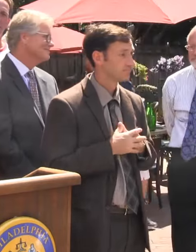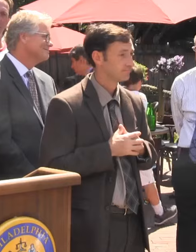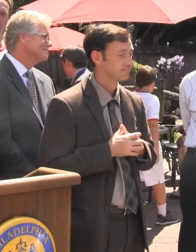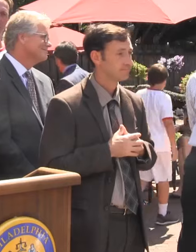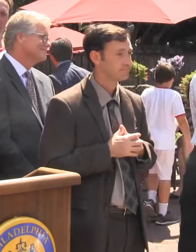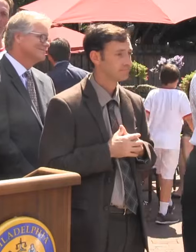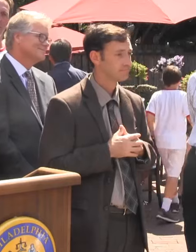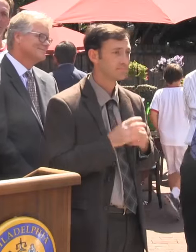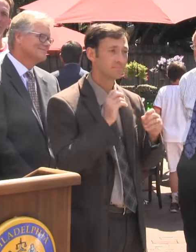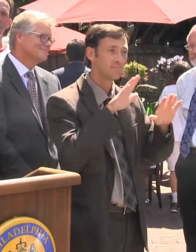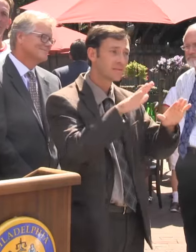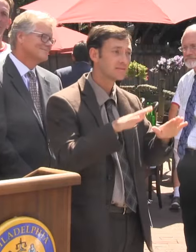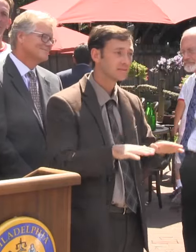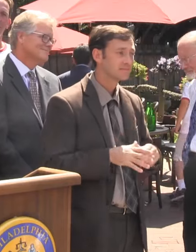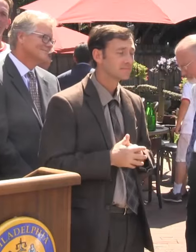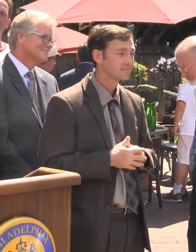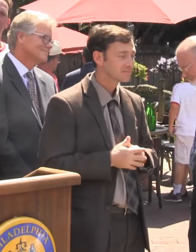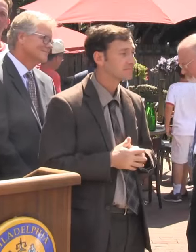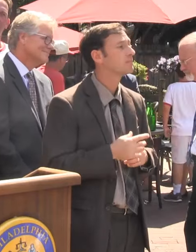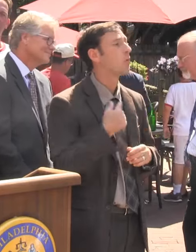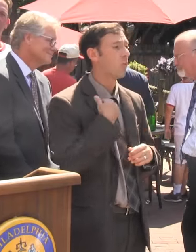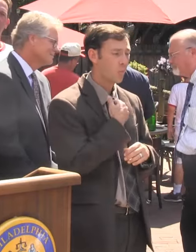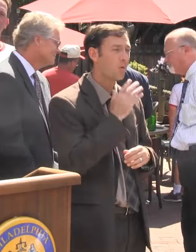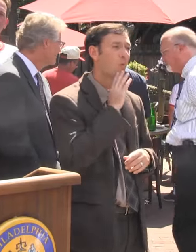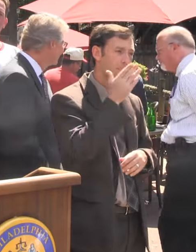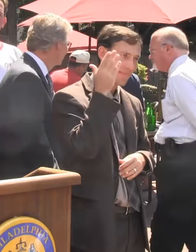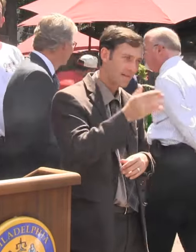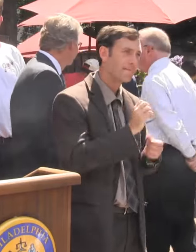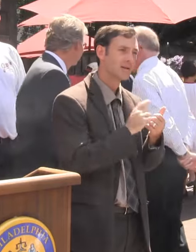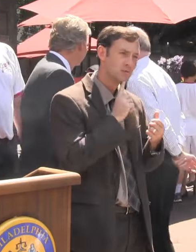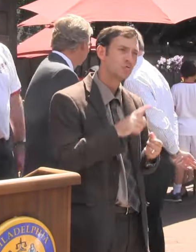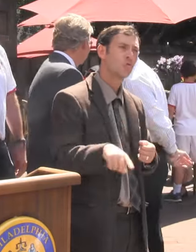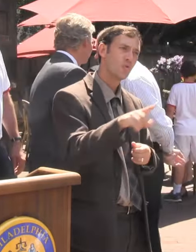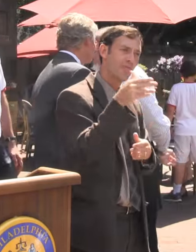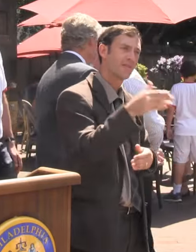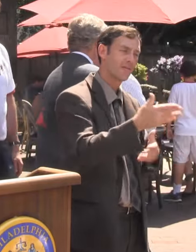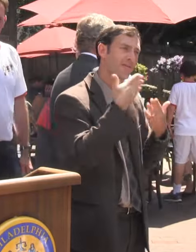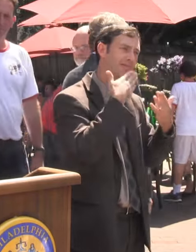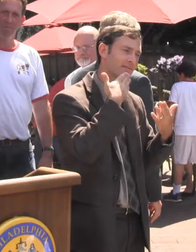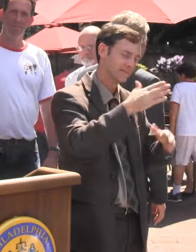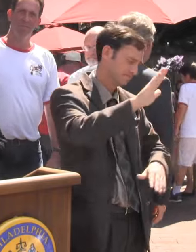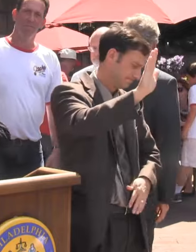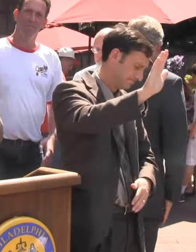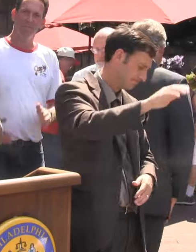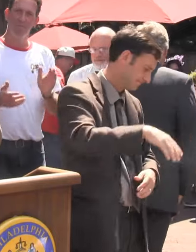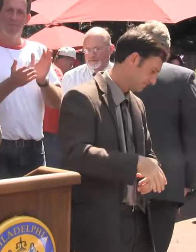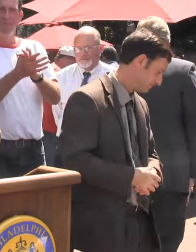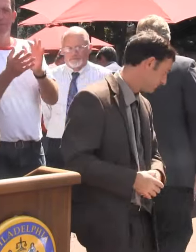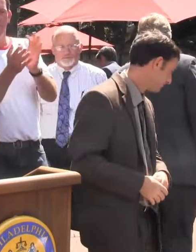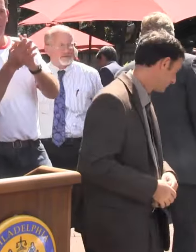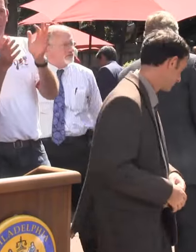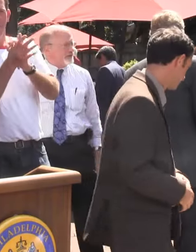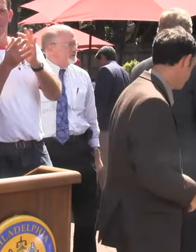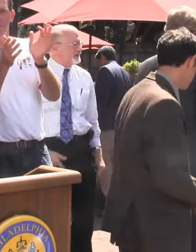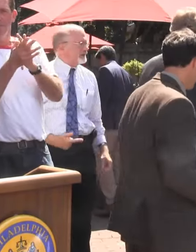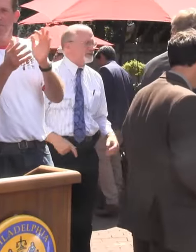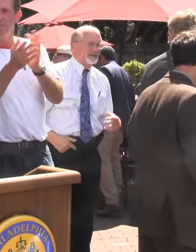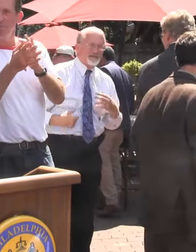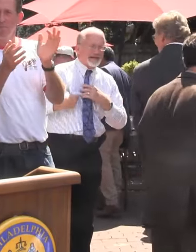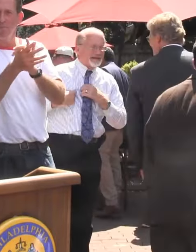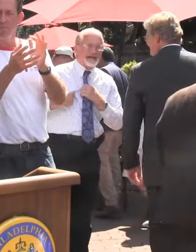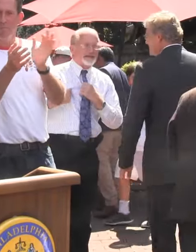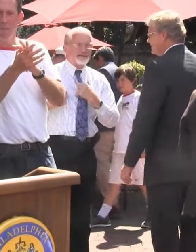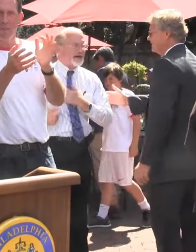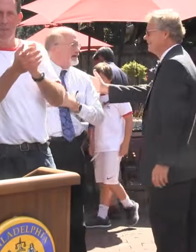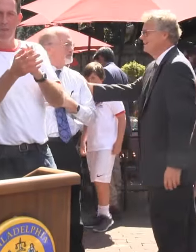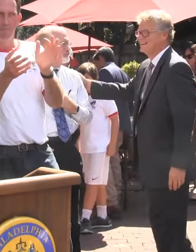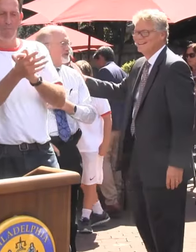Fantastic, we're going to be there! Make sure you're there. Thanks a lot. Bye.